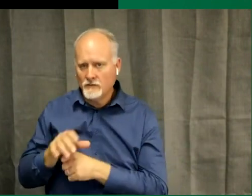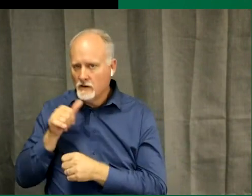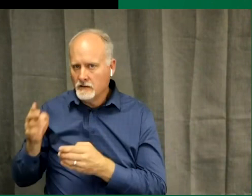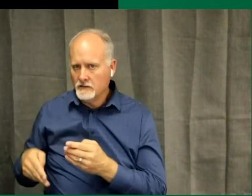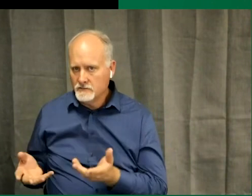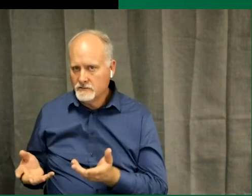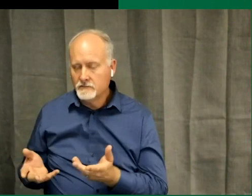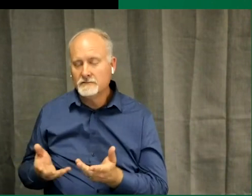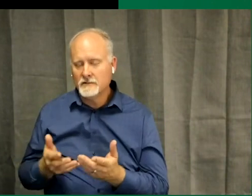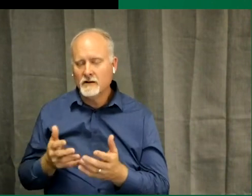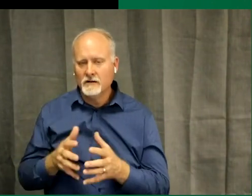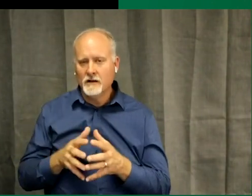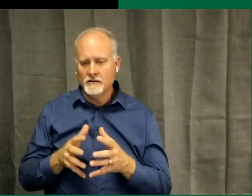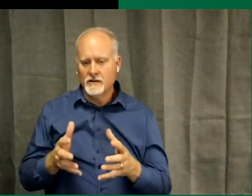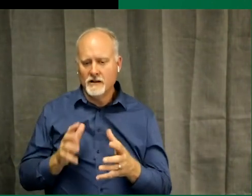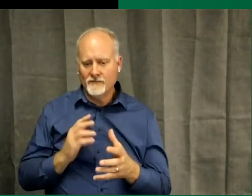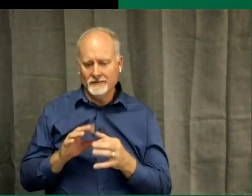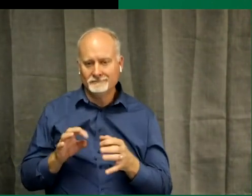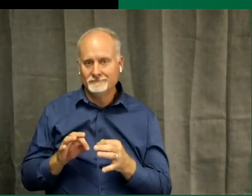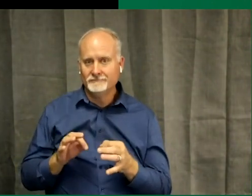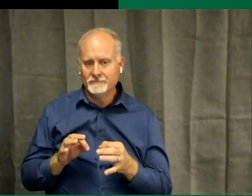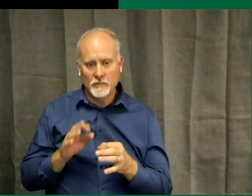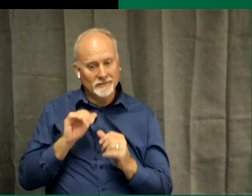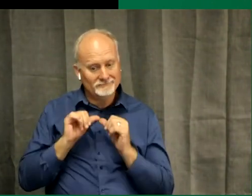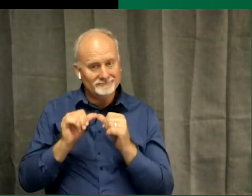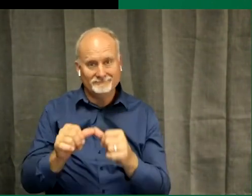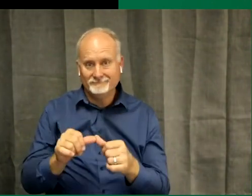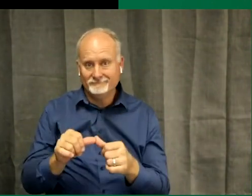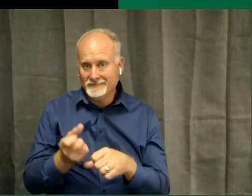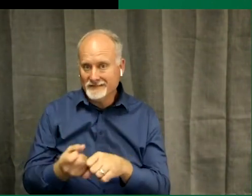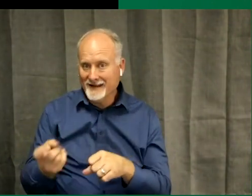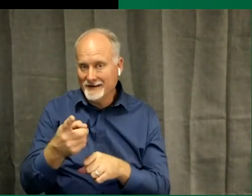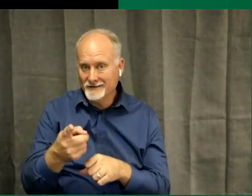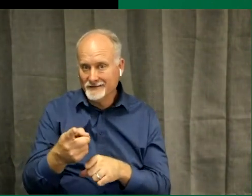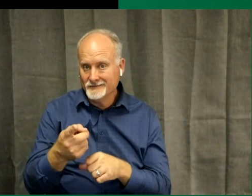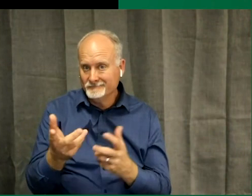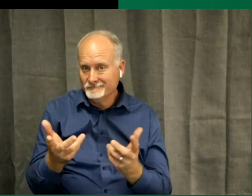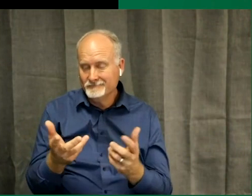now will extend as dr sag said well into next year so all i know that we all are experiencing